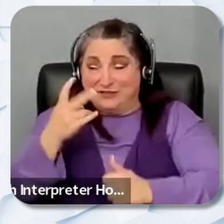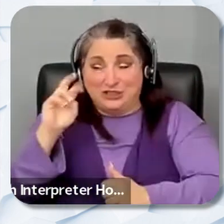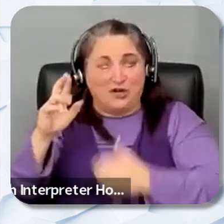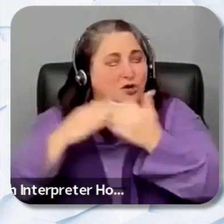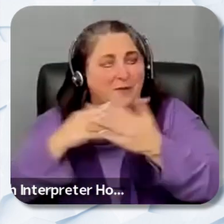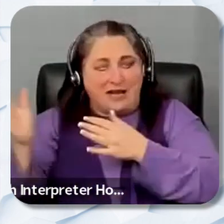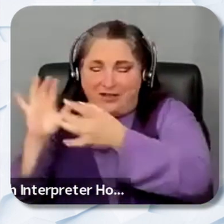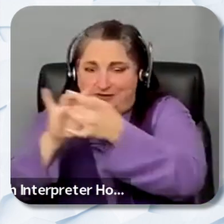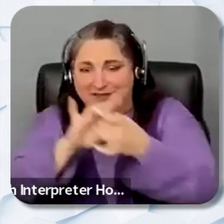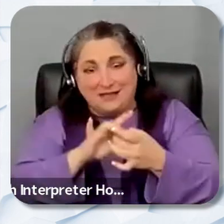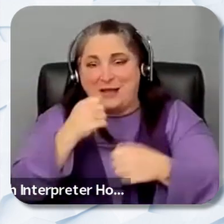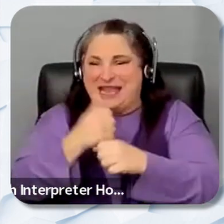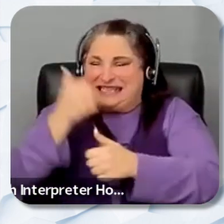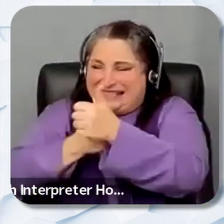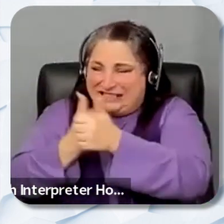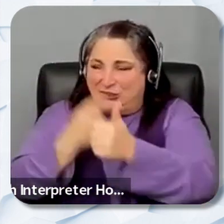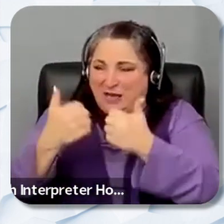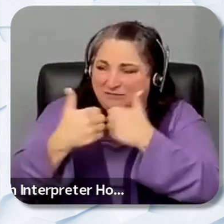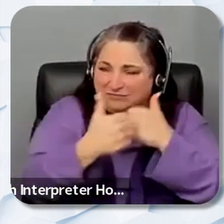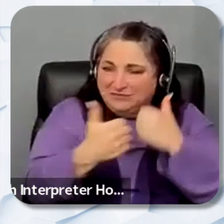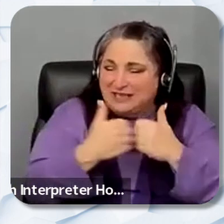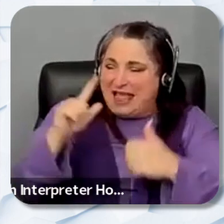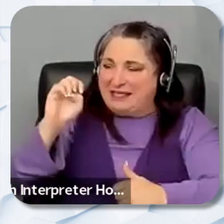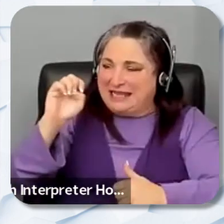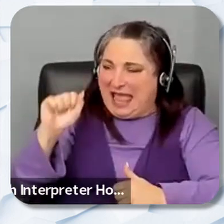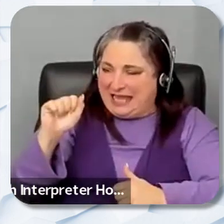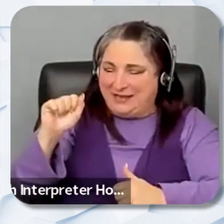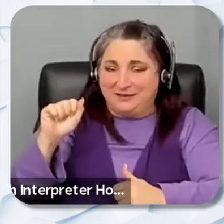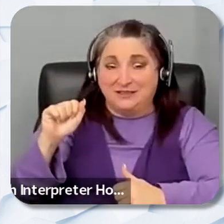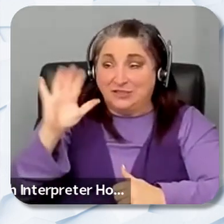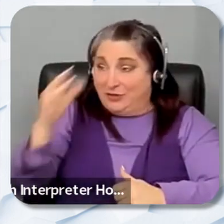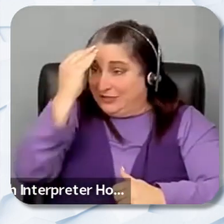their own LEA. And because of that, their data is removed from the dashboard, and they